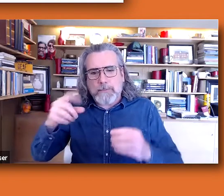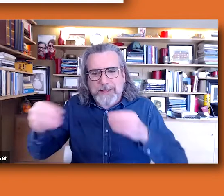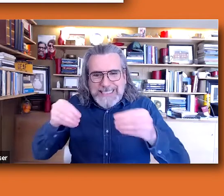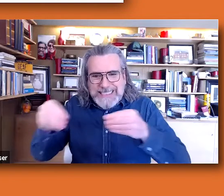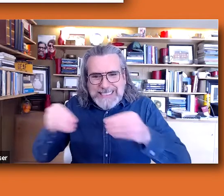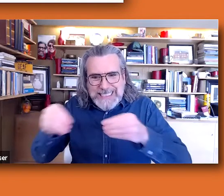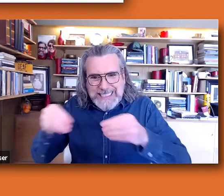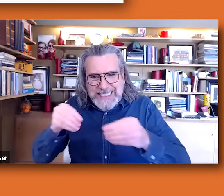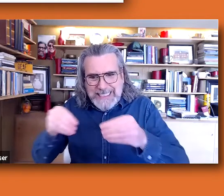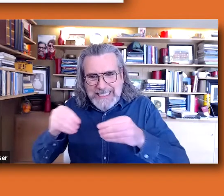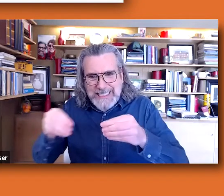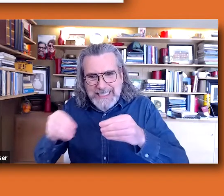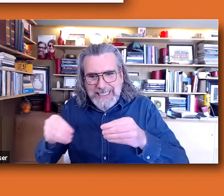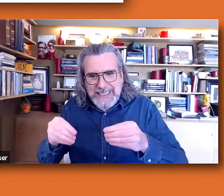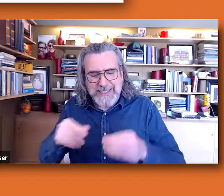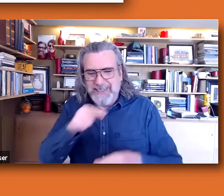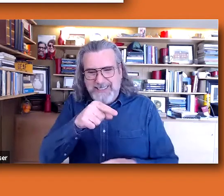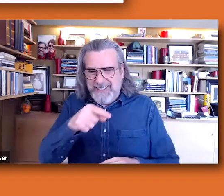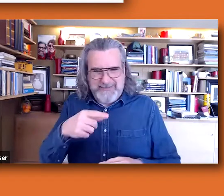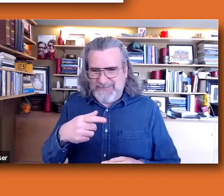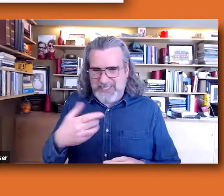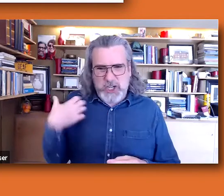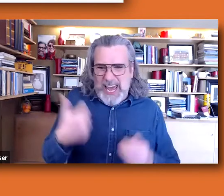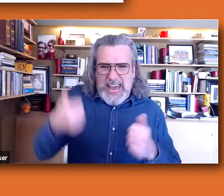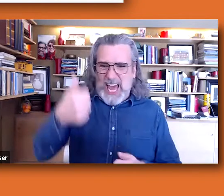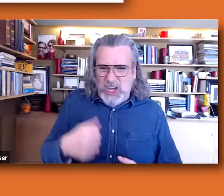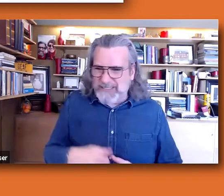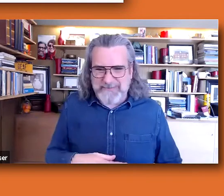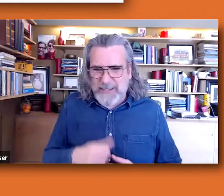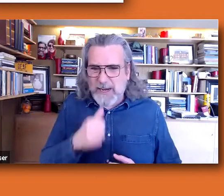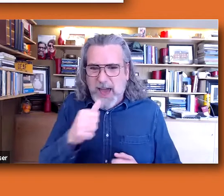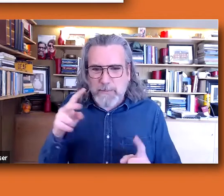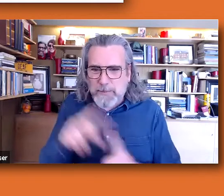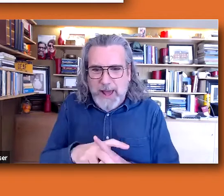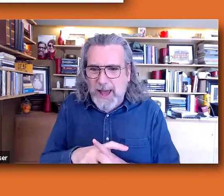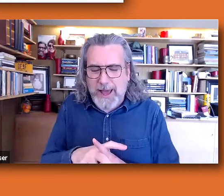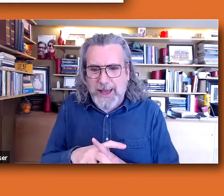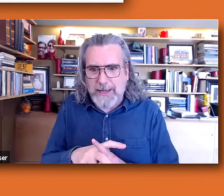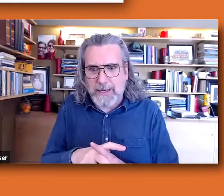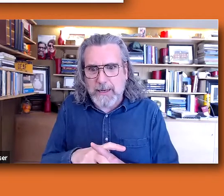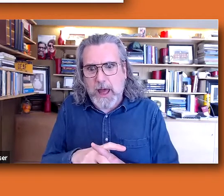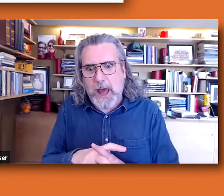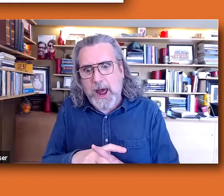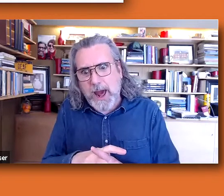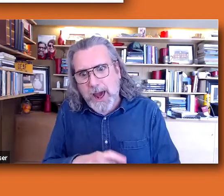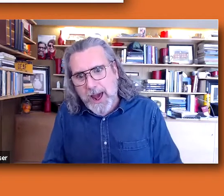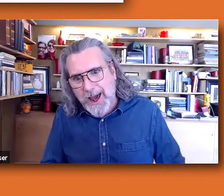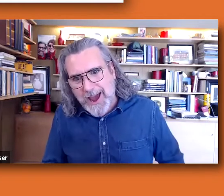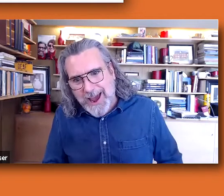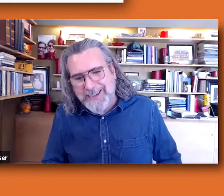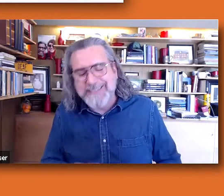neuroplasticity, and topics like that, but, again, my chair said that that wasn't applied research.